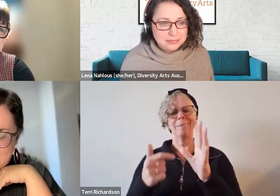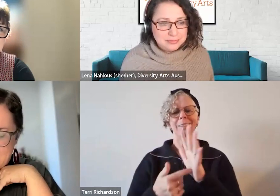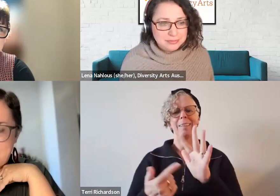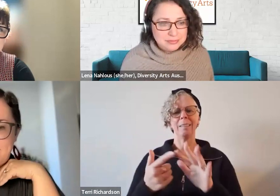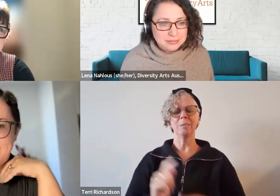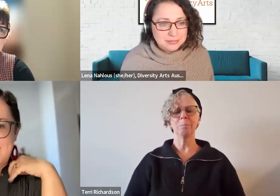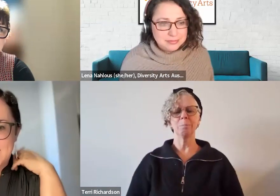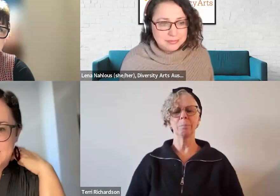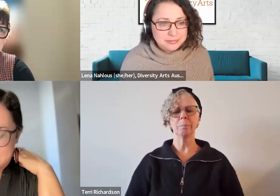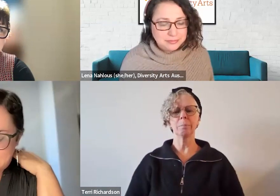Thanks, Lena.